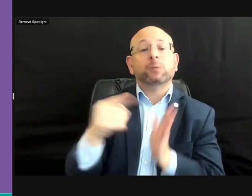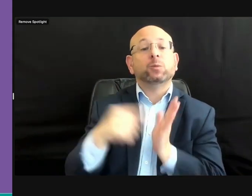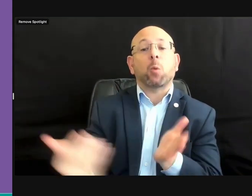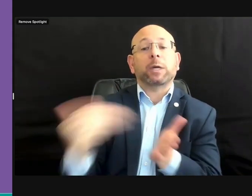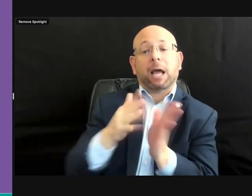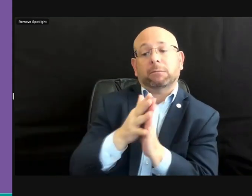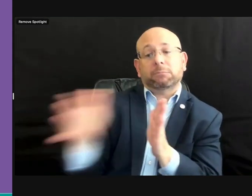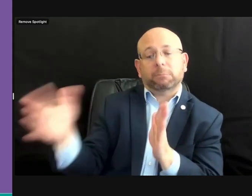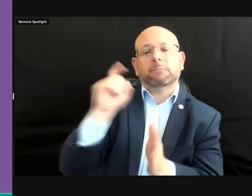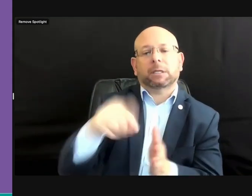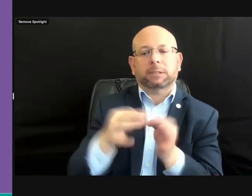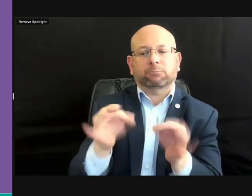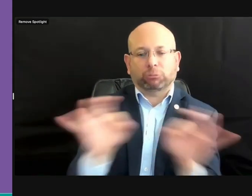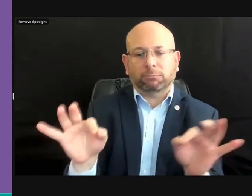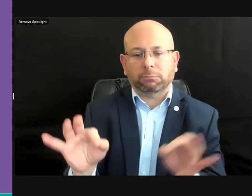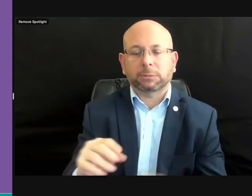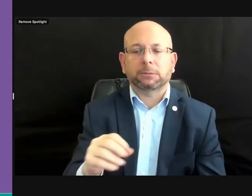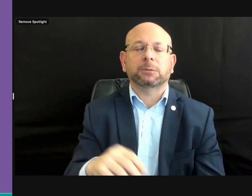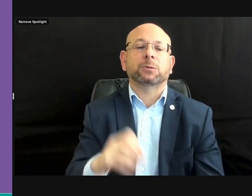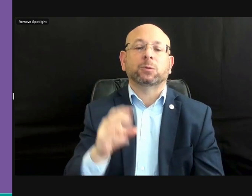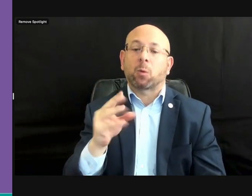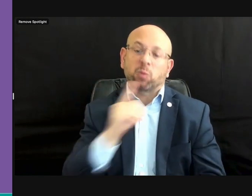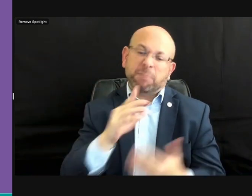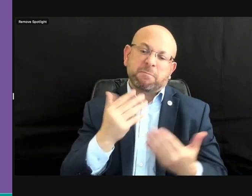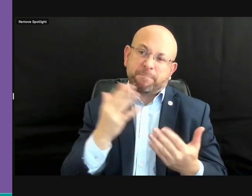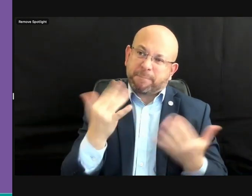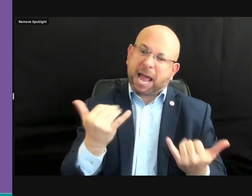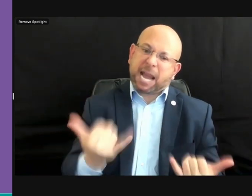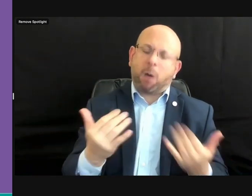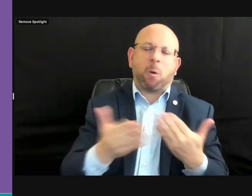And if a pre-1996 show is re-aired, it should now be captioned.